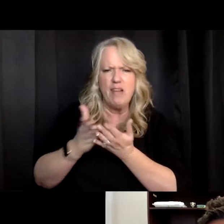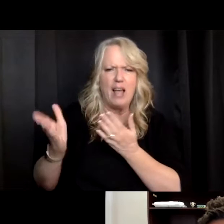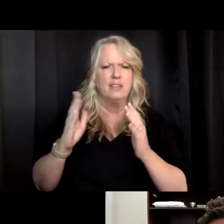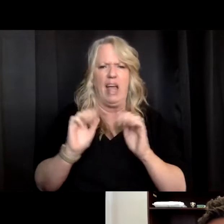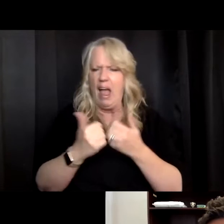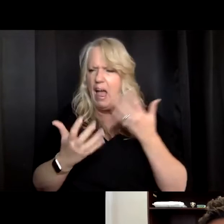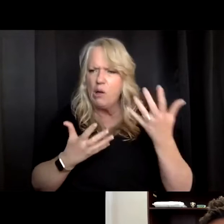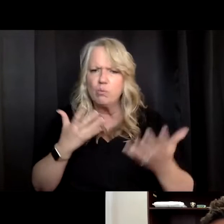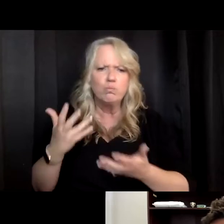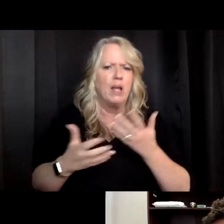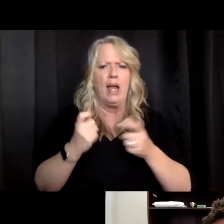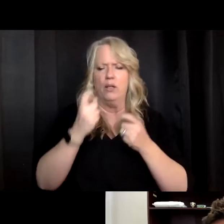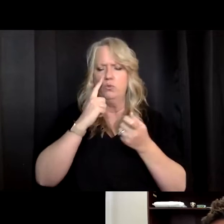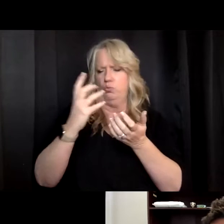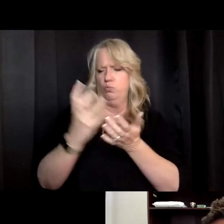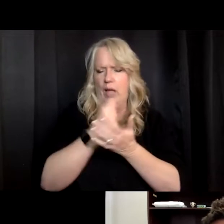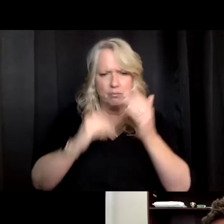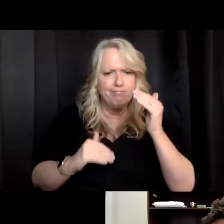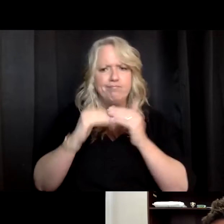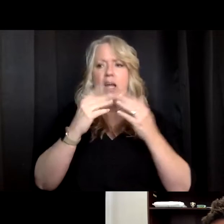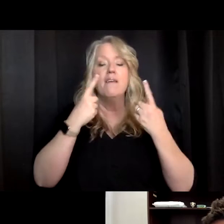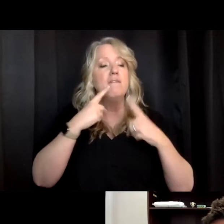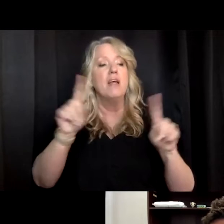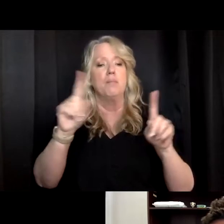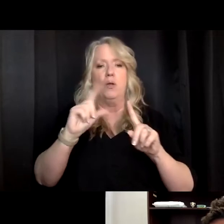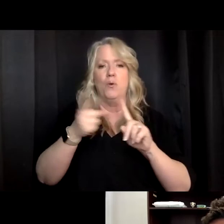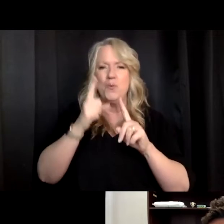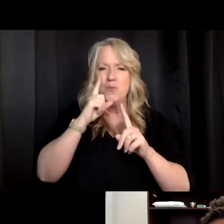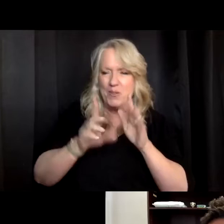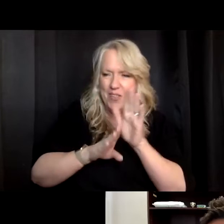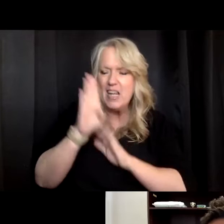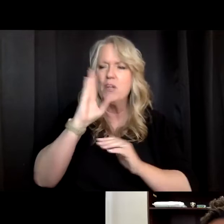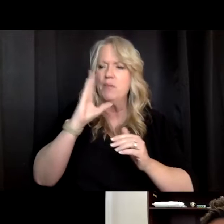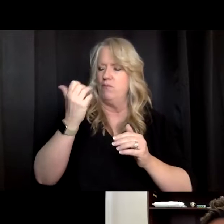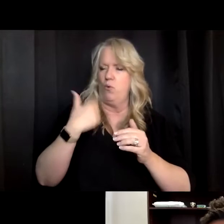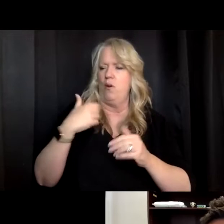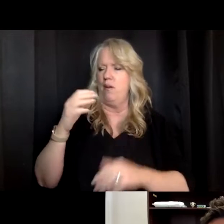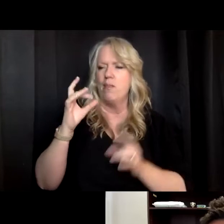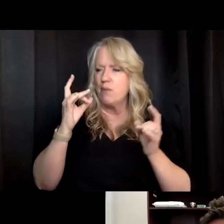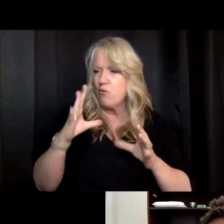AS A LEARNING COMMUNITY, WE HAVE BEEN COVERING MANY FACETS OF, HOW TO -- MAXIMIZE EFFECTIVE